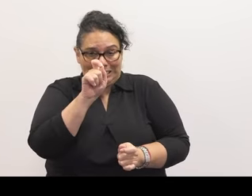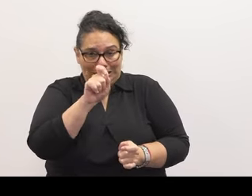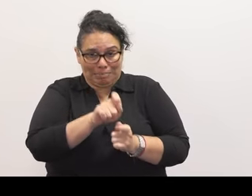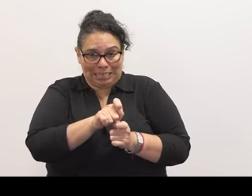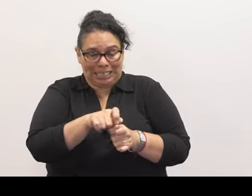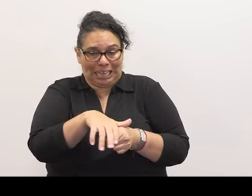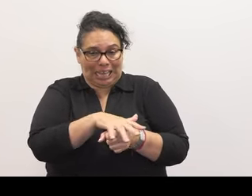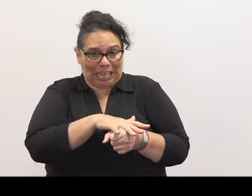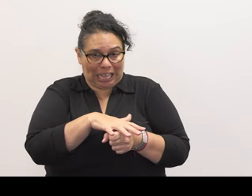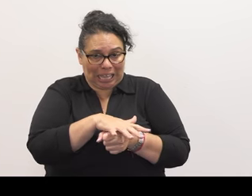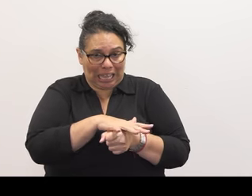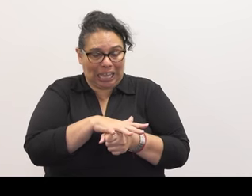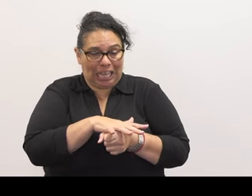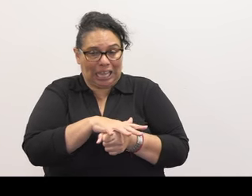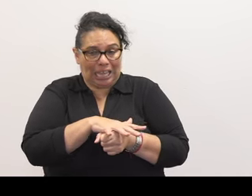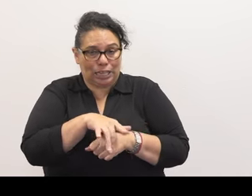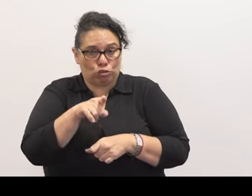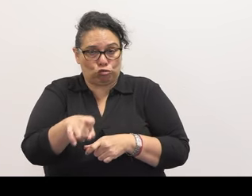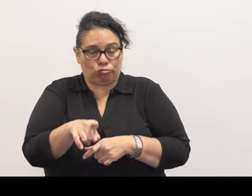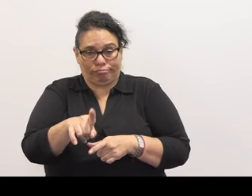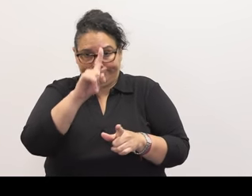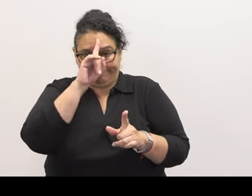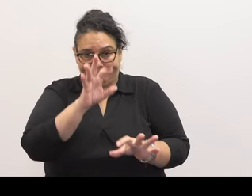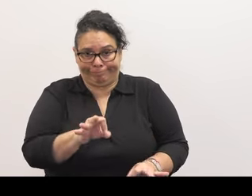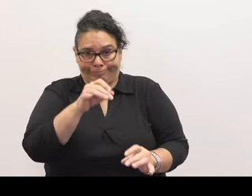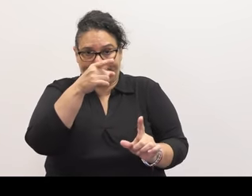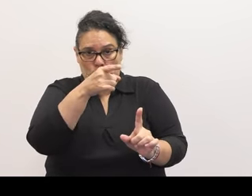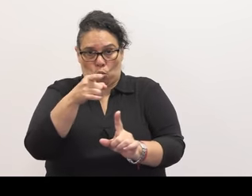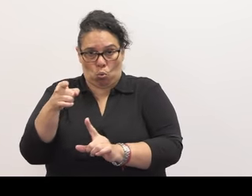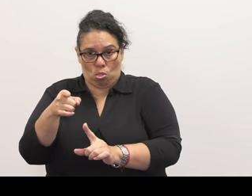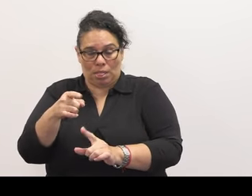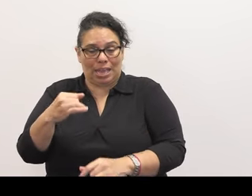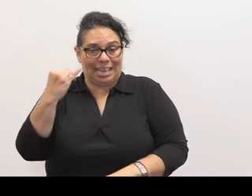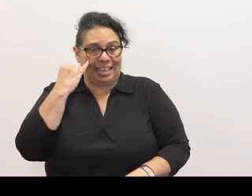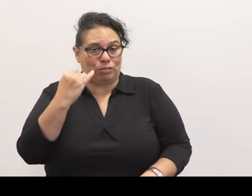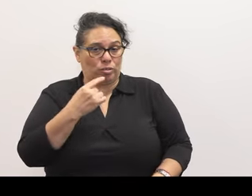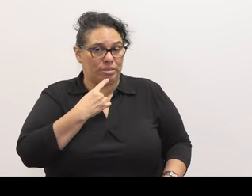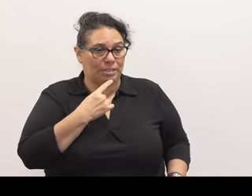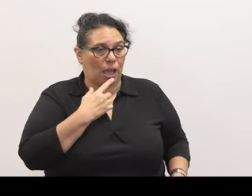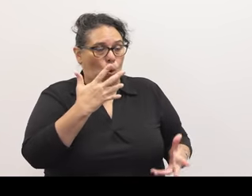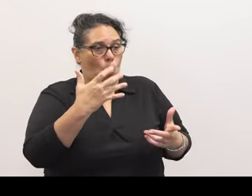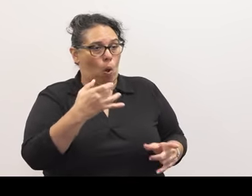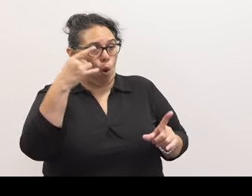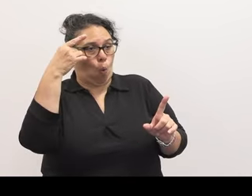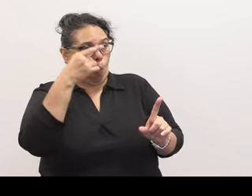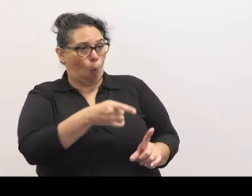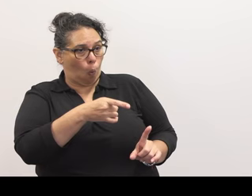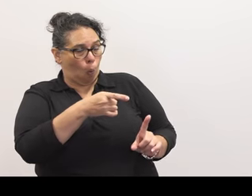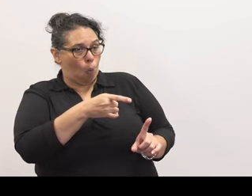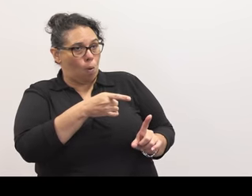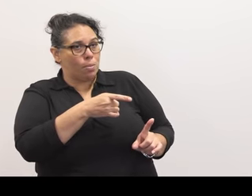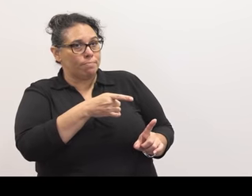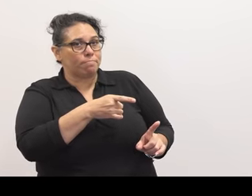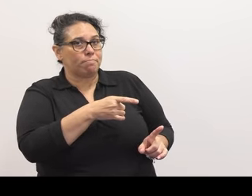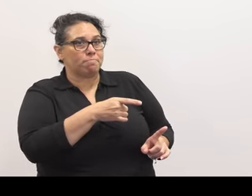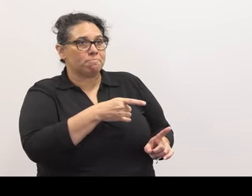that you all define as your goals. And so if you say we want a goal around fourth grade math,